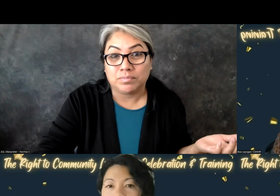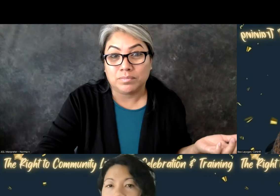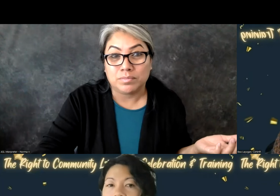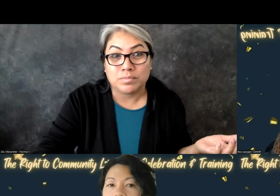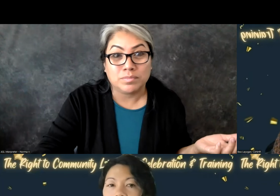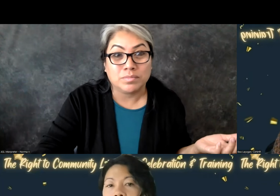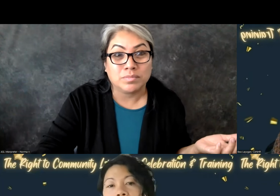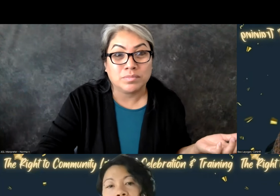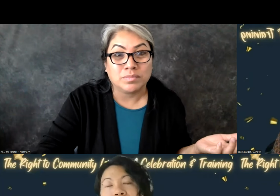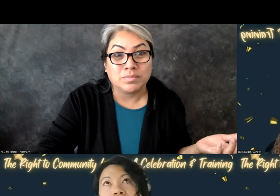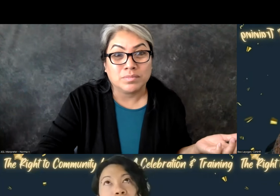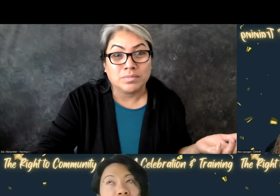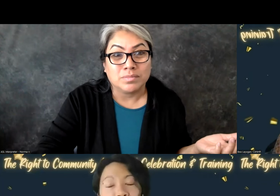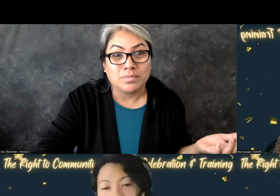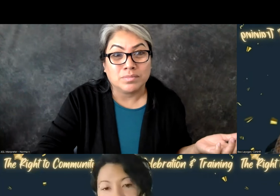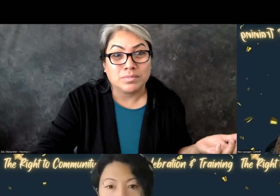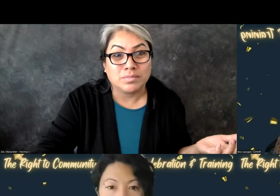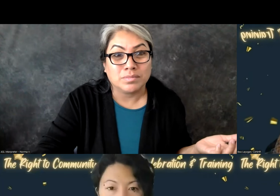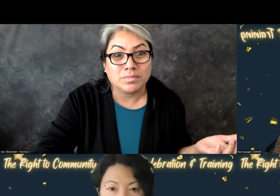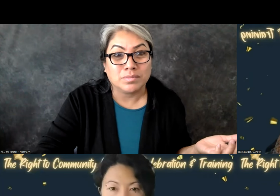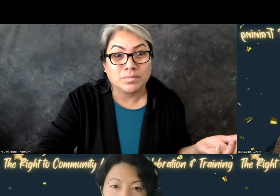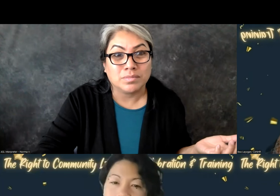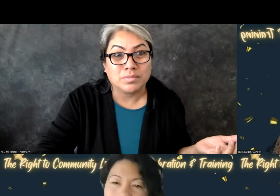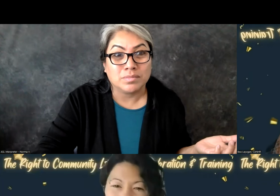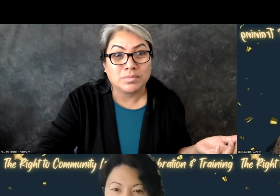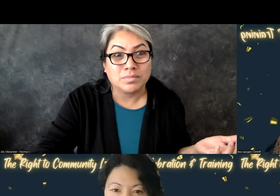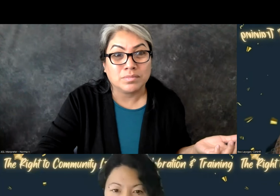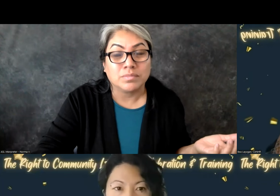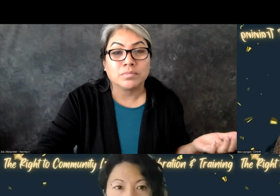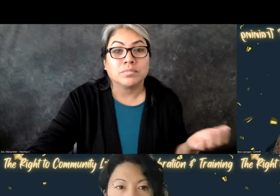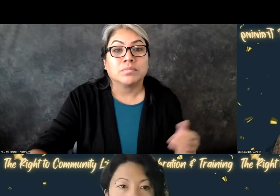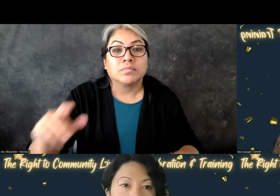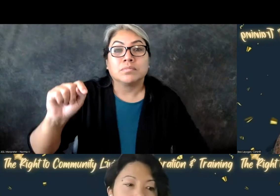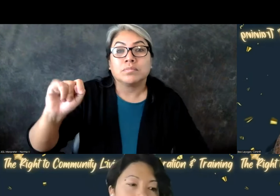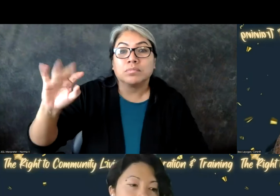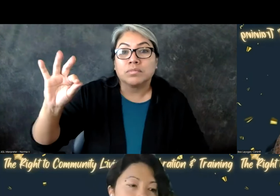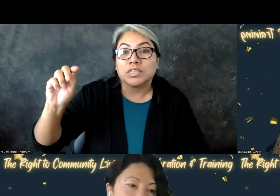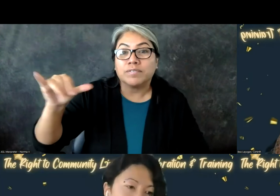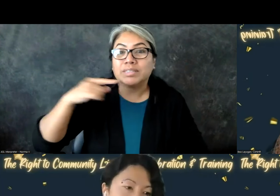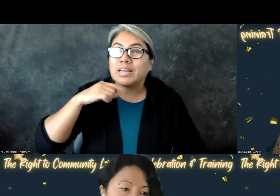based on Medi-Cal requirement